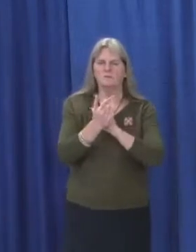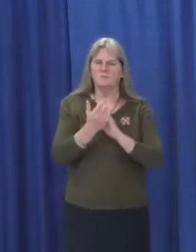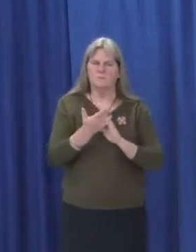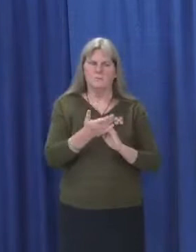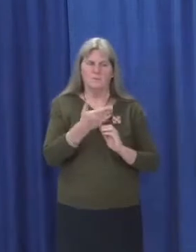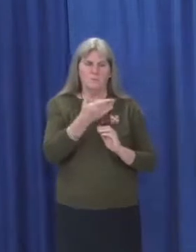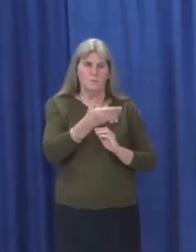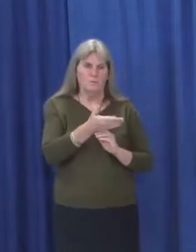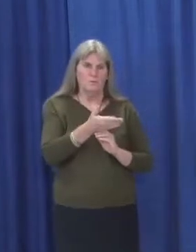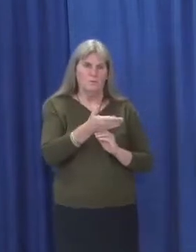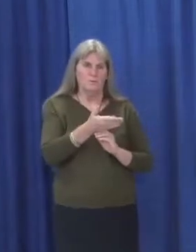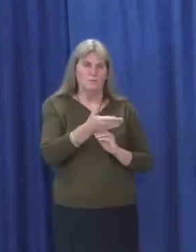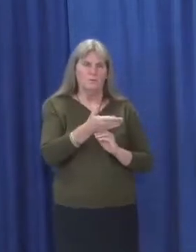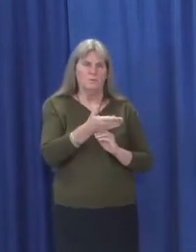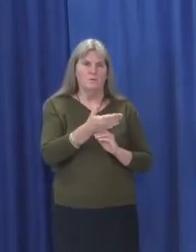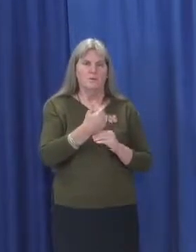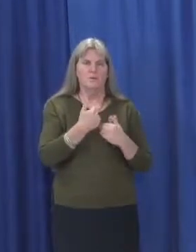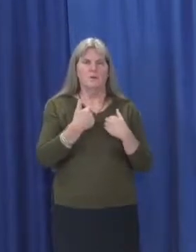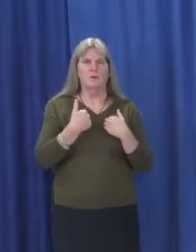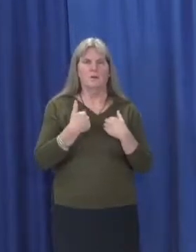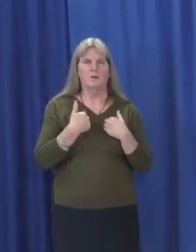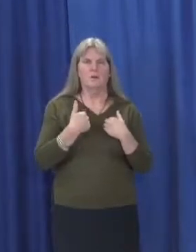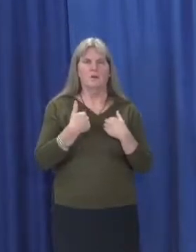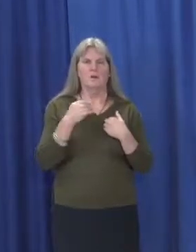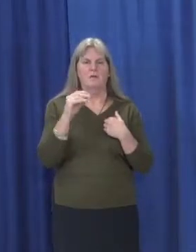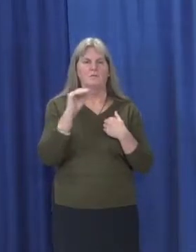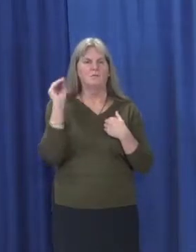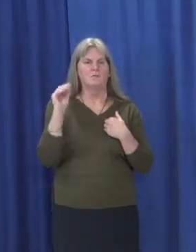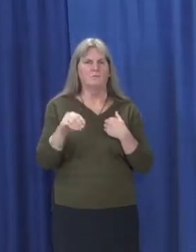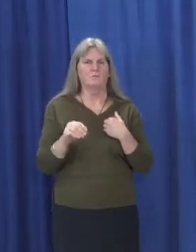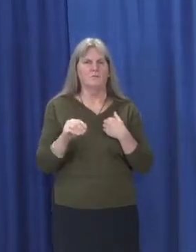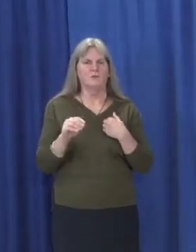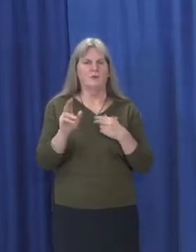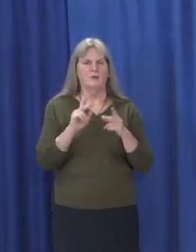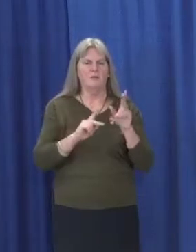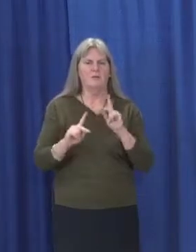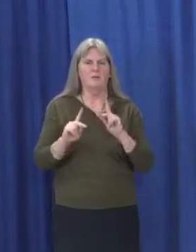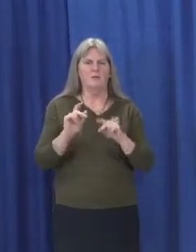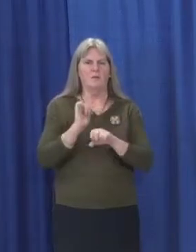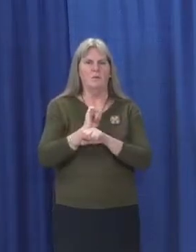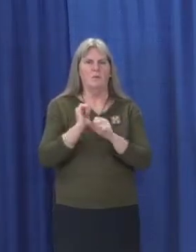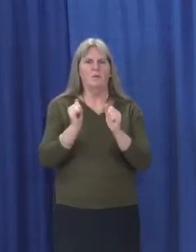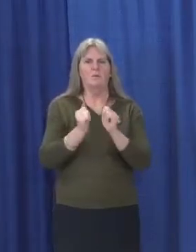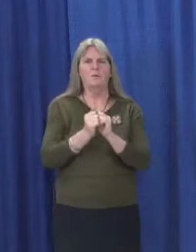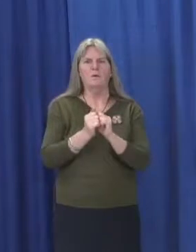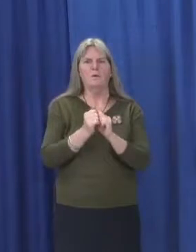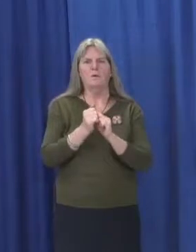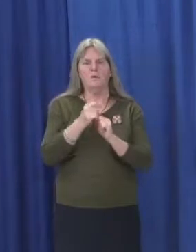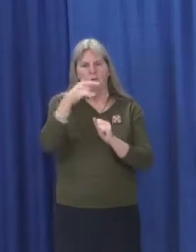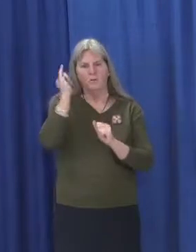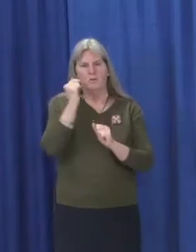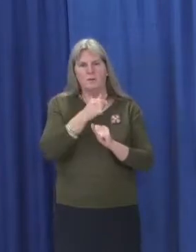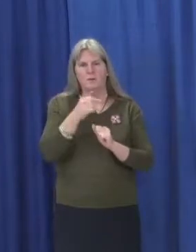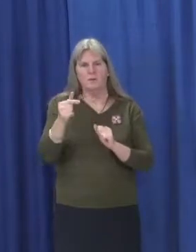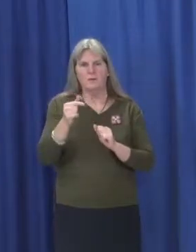Do you have the percentage of people working for the government of Yukon that are not